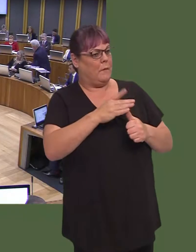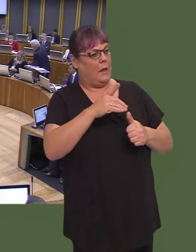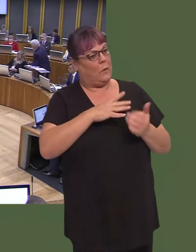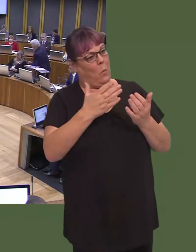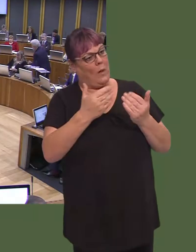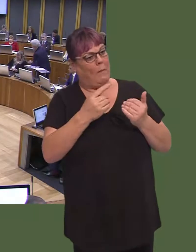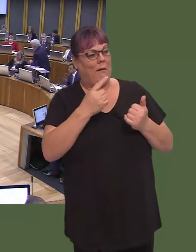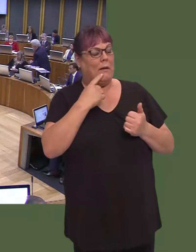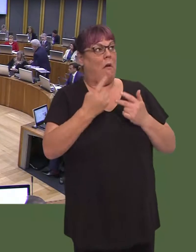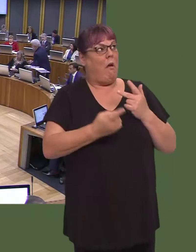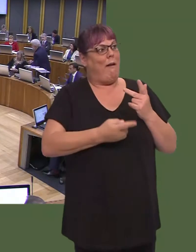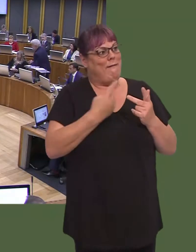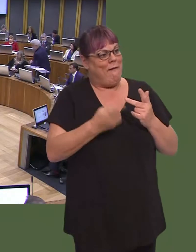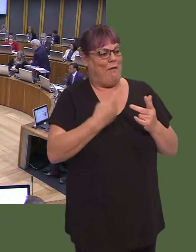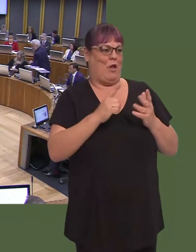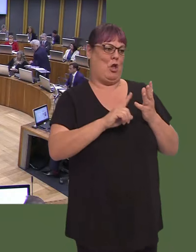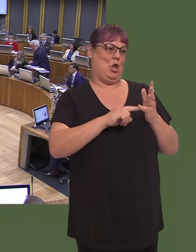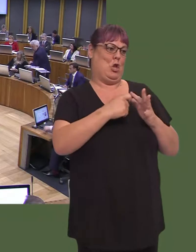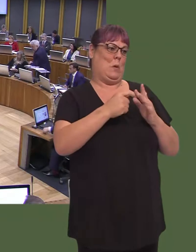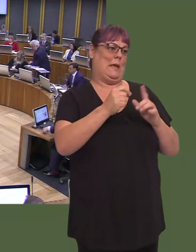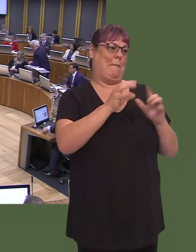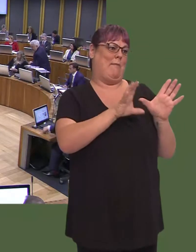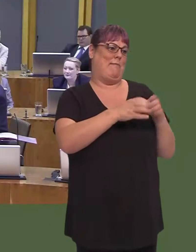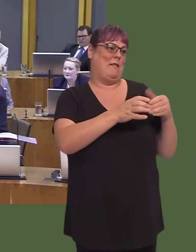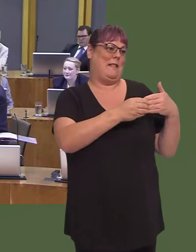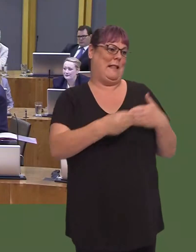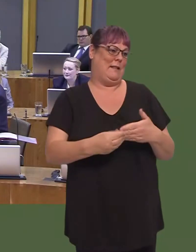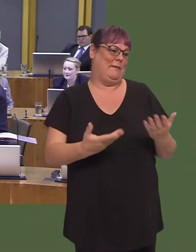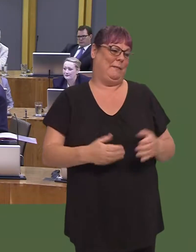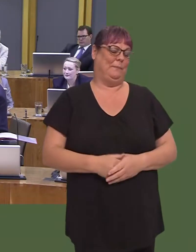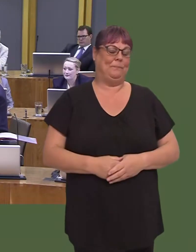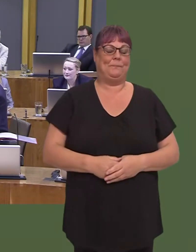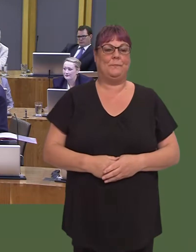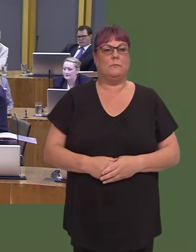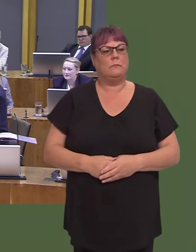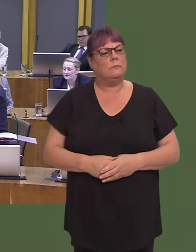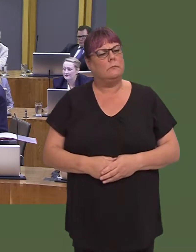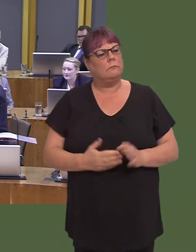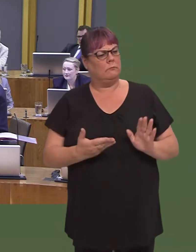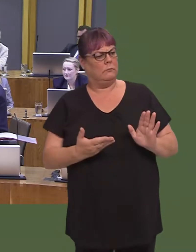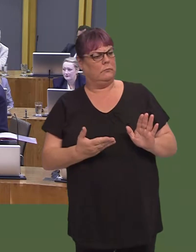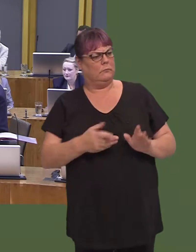take to start addressing this very serious situation? Carwyn Jones AM: Well, we acknowledge that performance on those two sites is unacceptable.